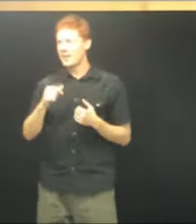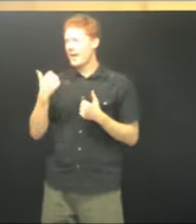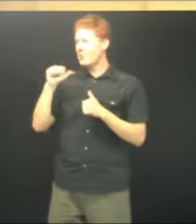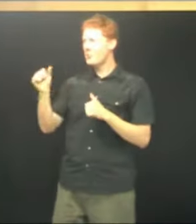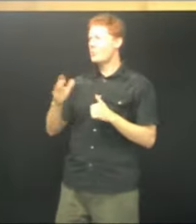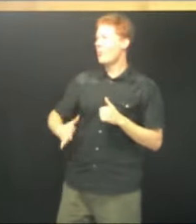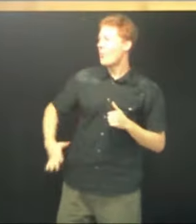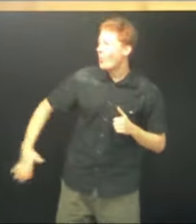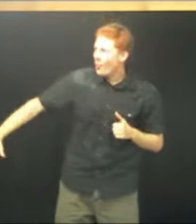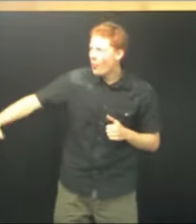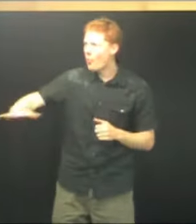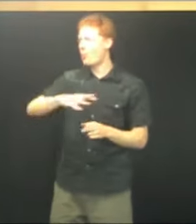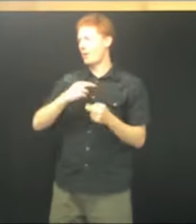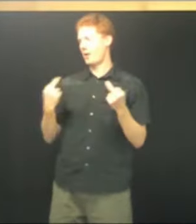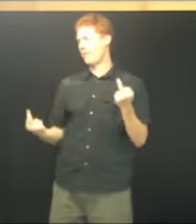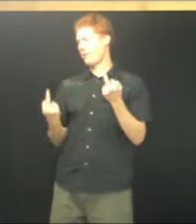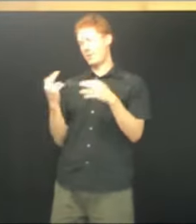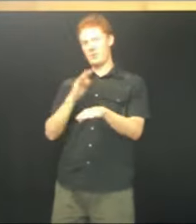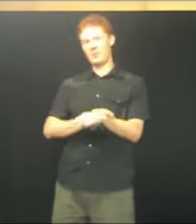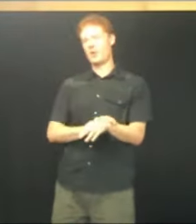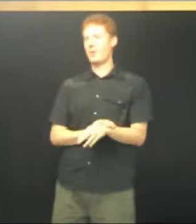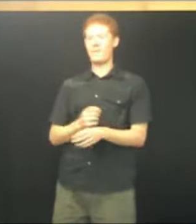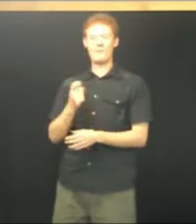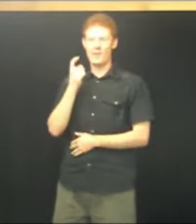and it easily uses all our available time